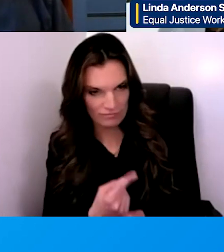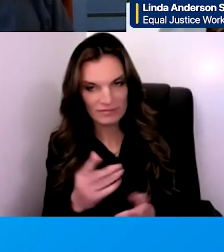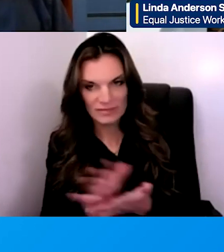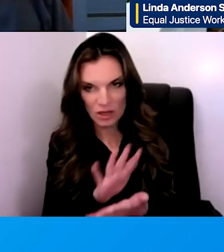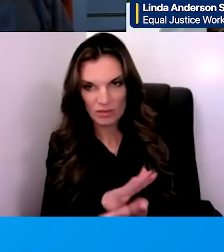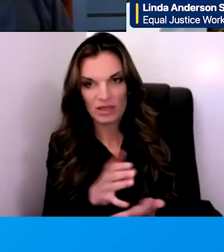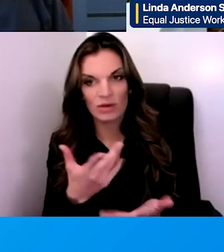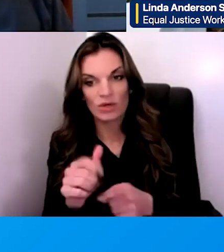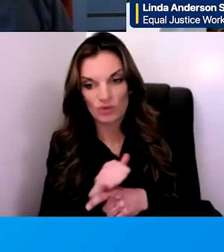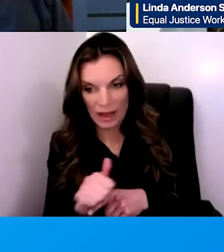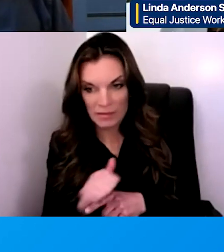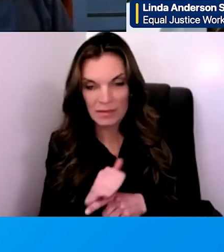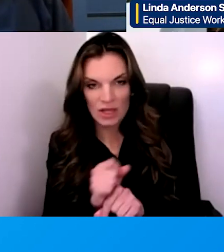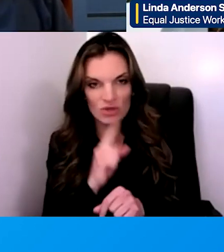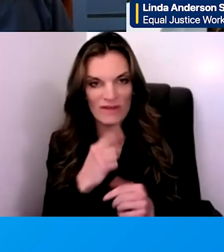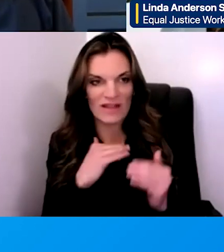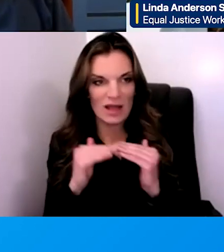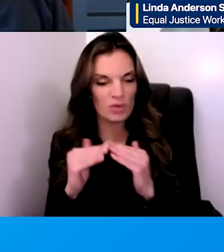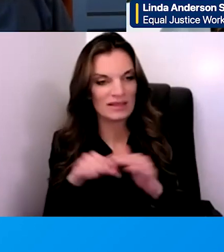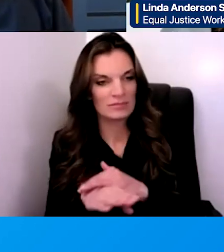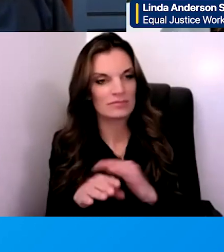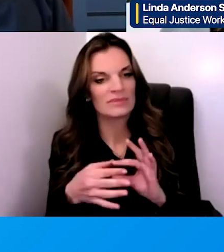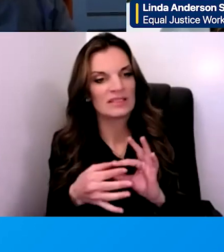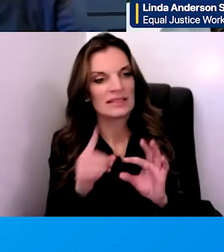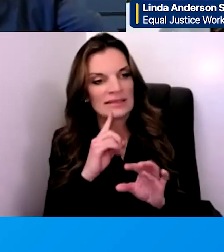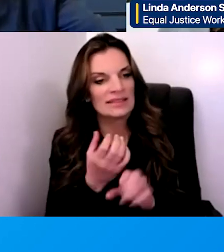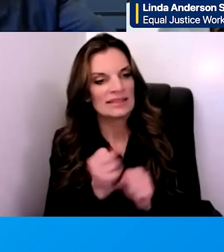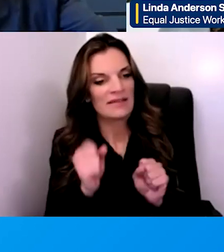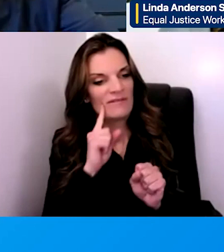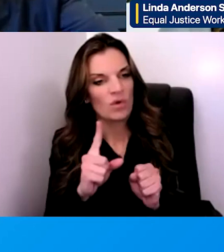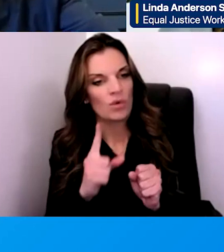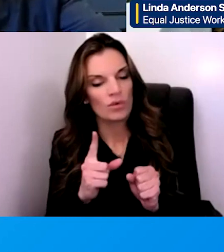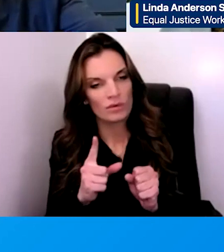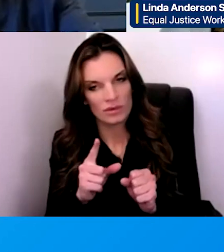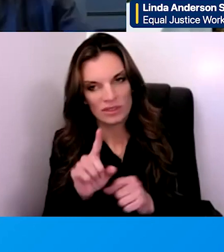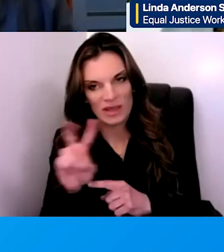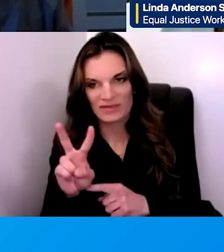ensure shelters are equitably accessible for domestic violence survivors.